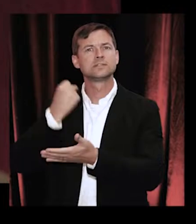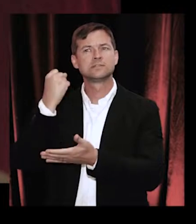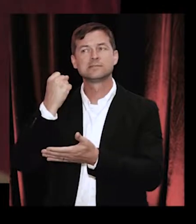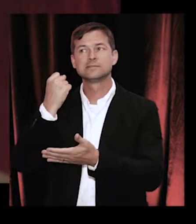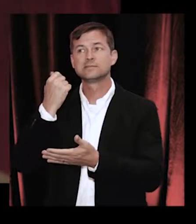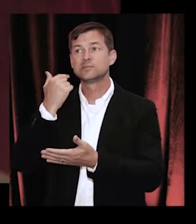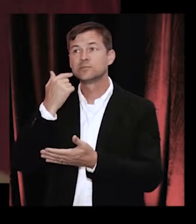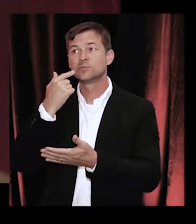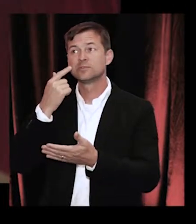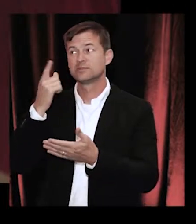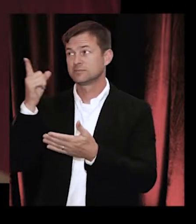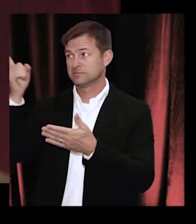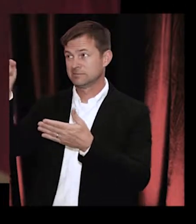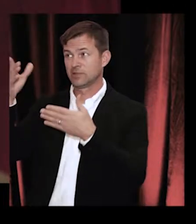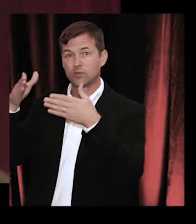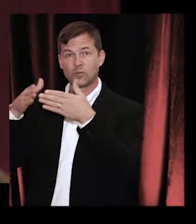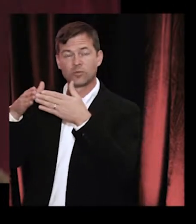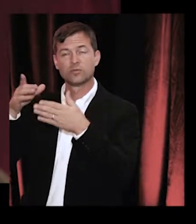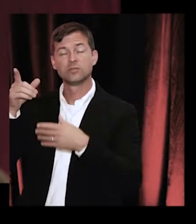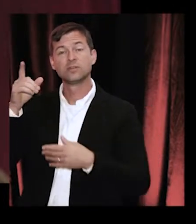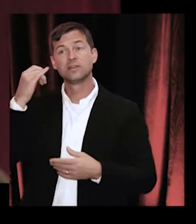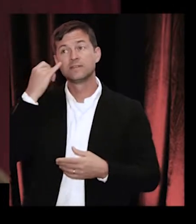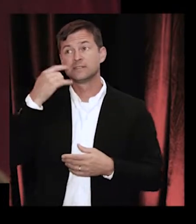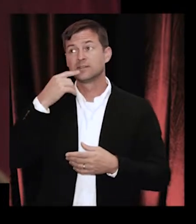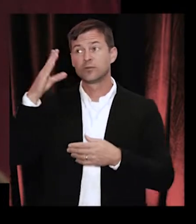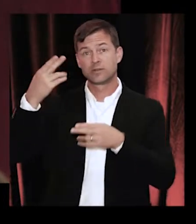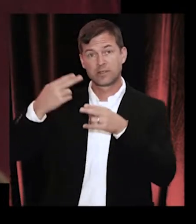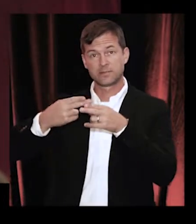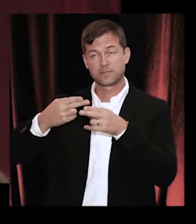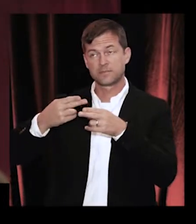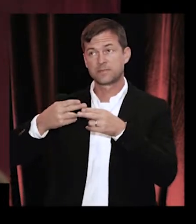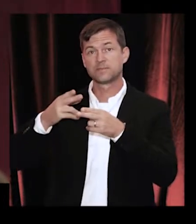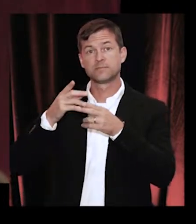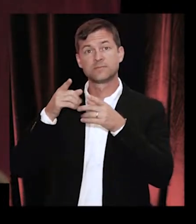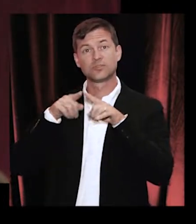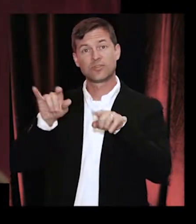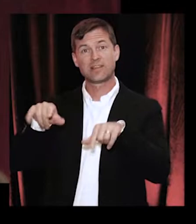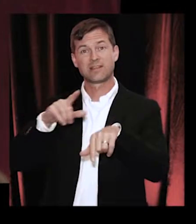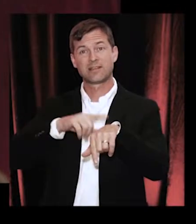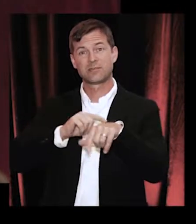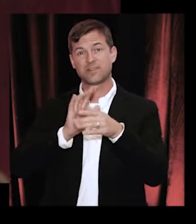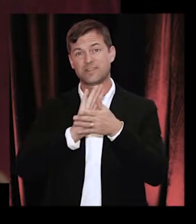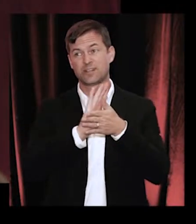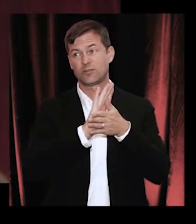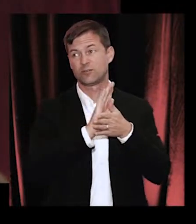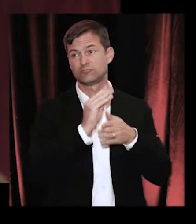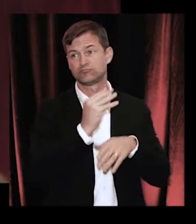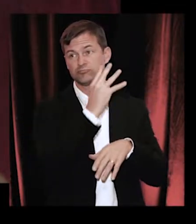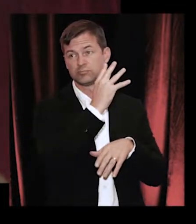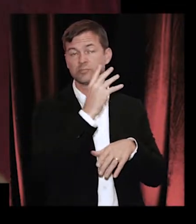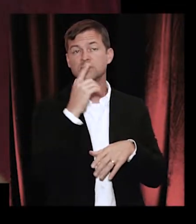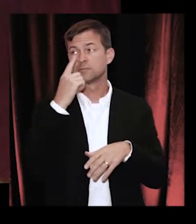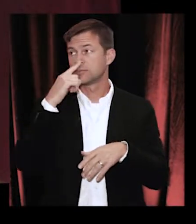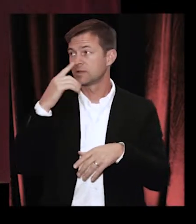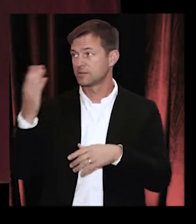When your name is read during a video presentation you will make your way to the stage